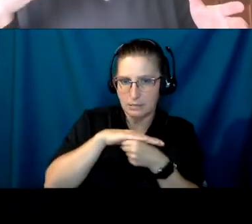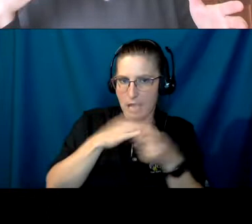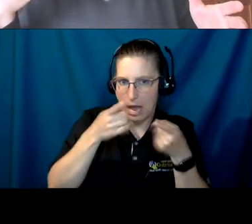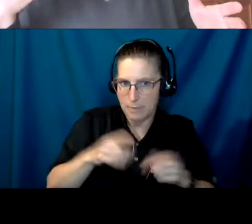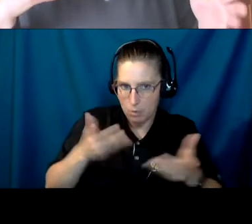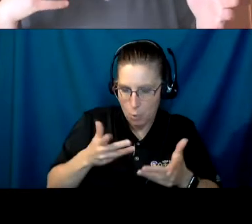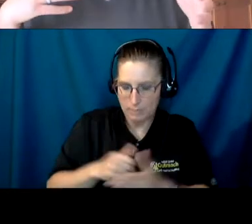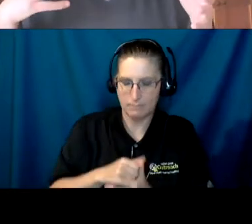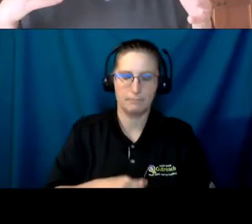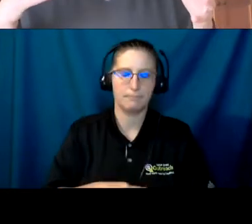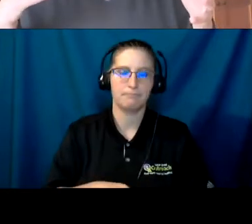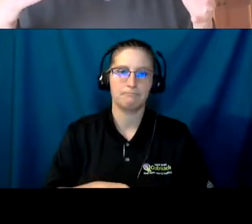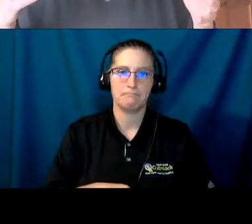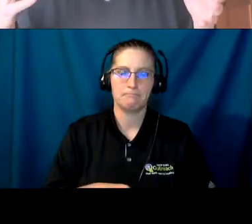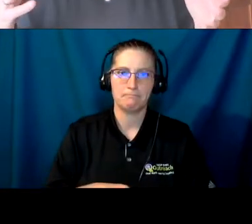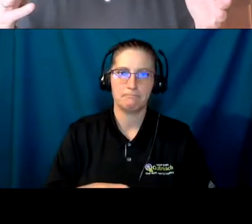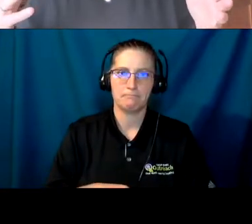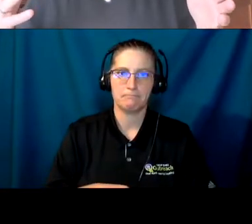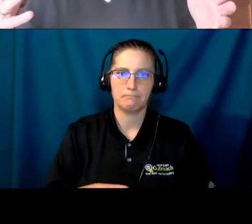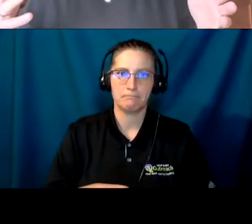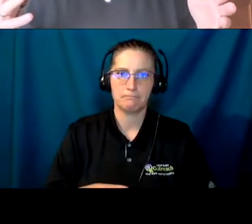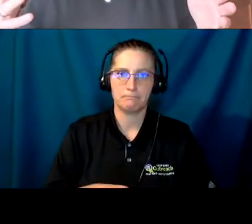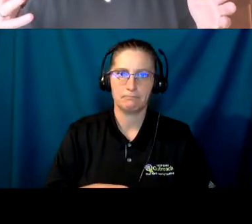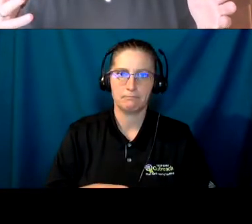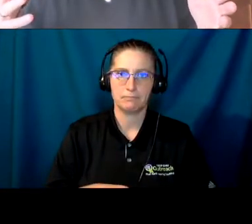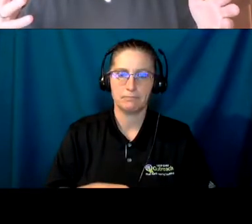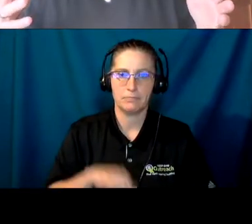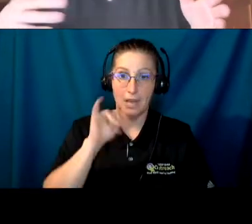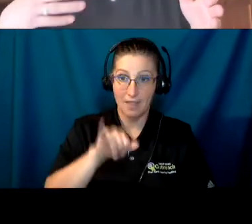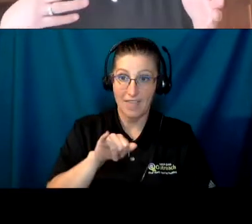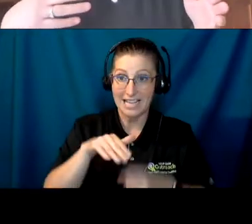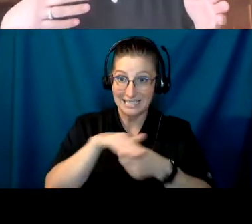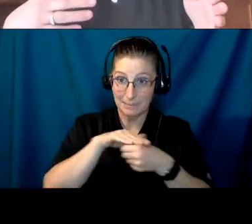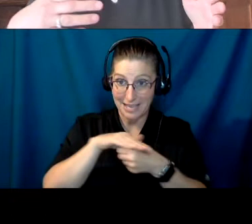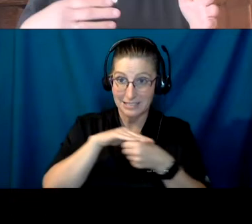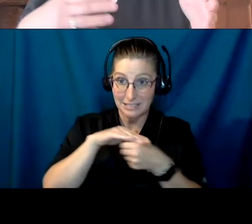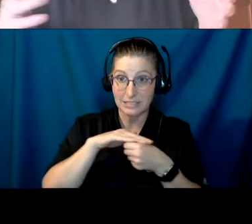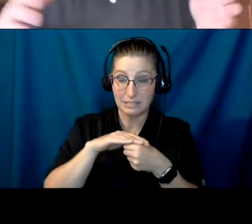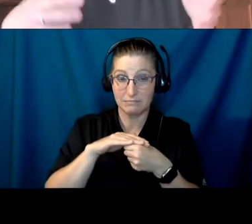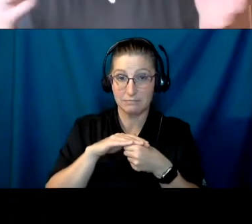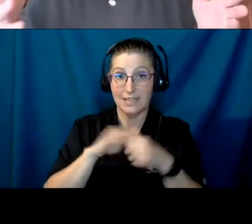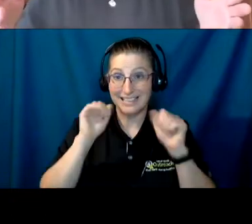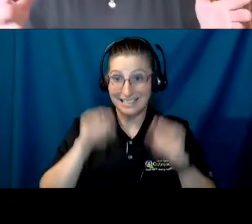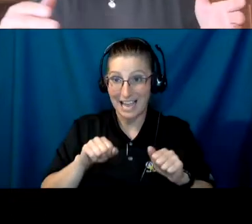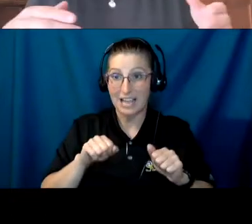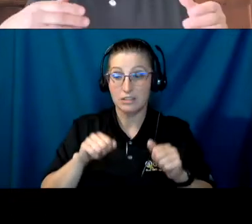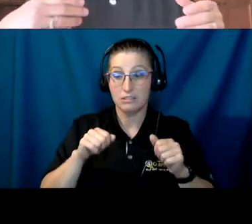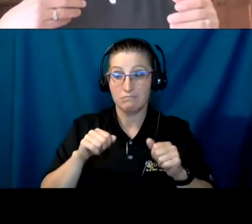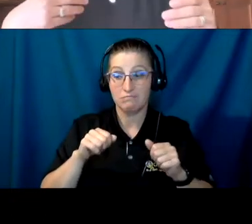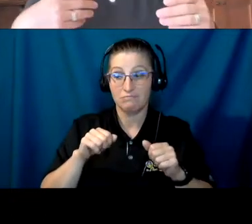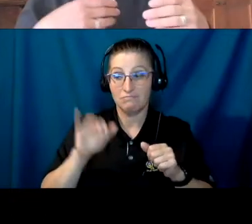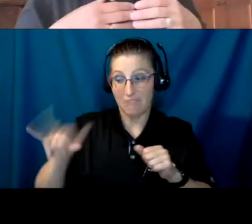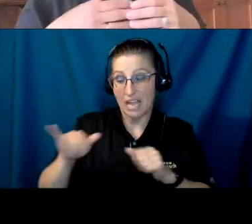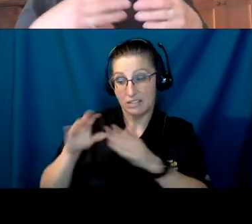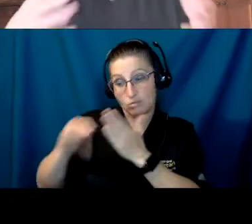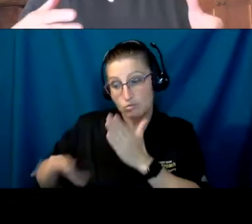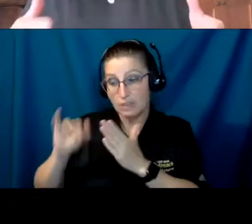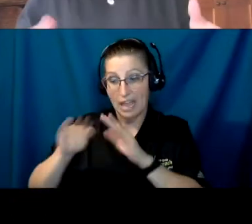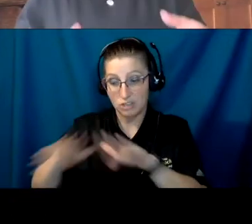is that it is the space something that the child can orient to, and participate in and